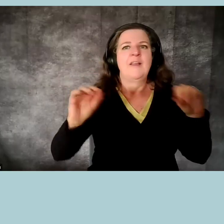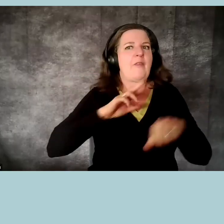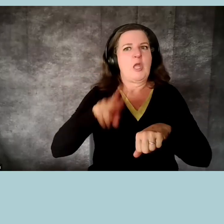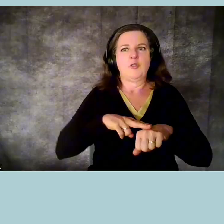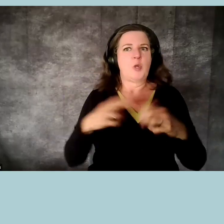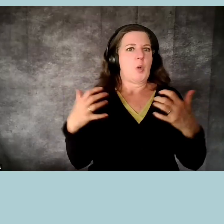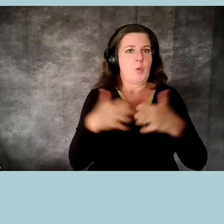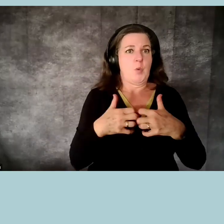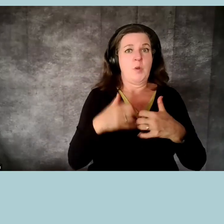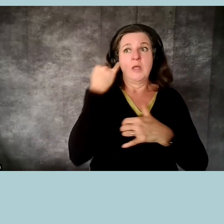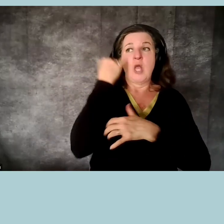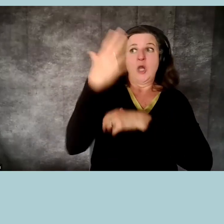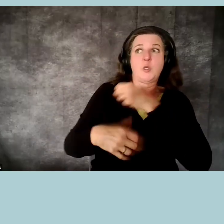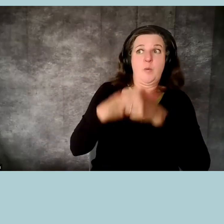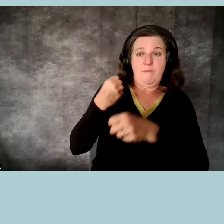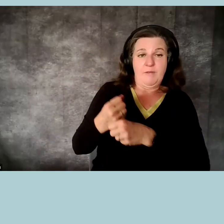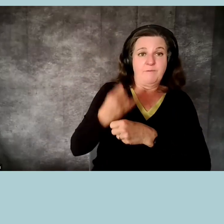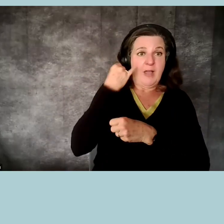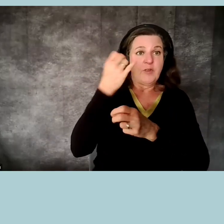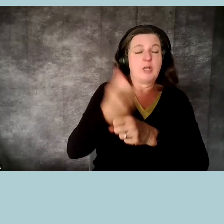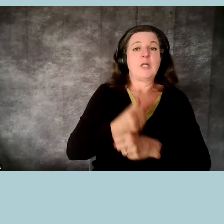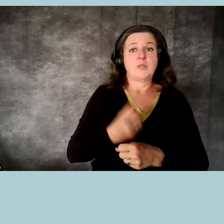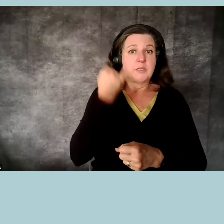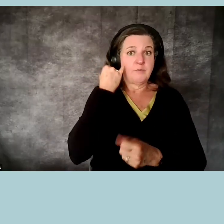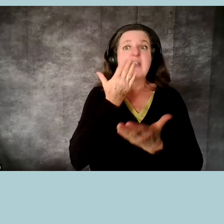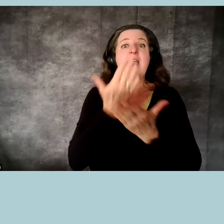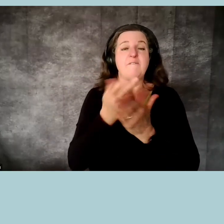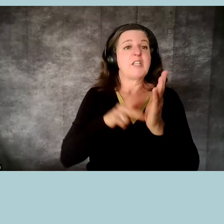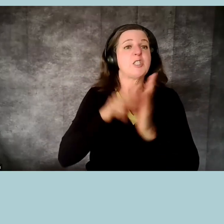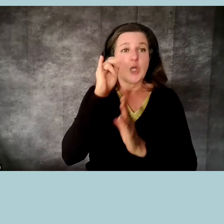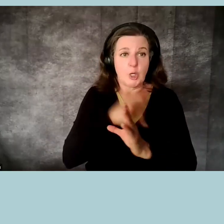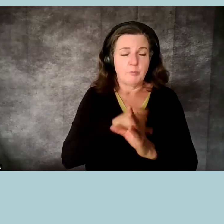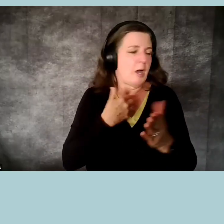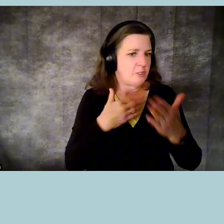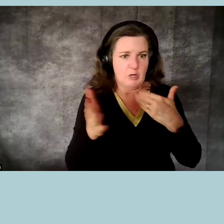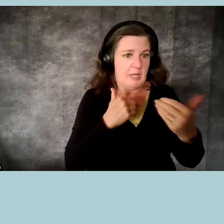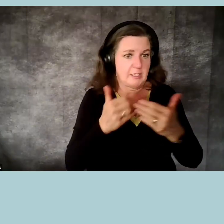years we can get it to where if it's a good project, no matter if it fits a specific mission area or